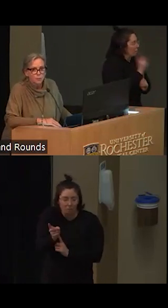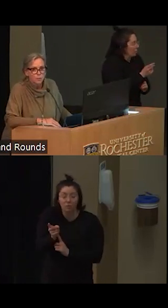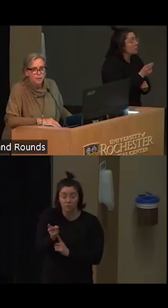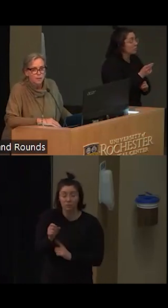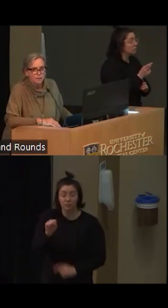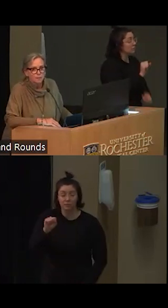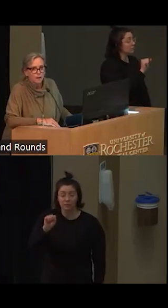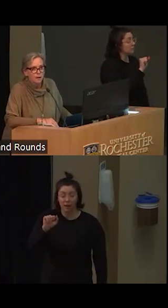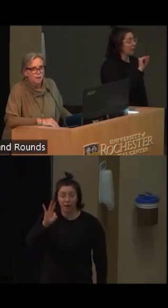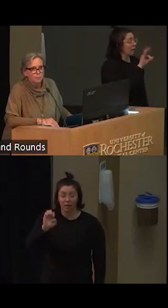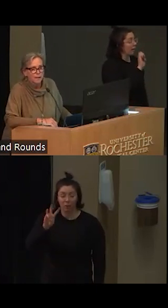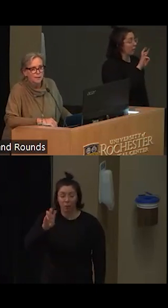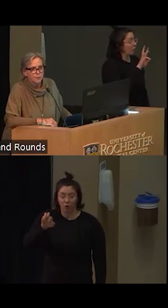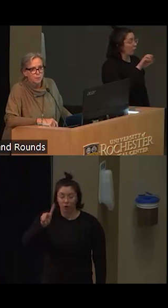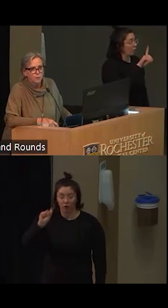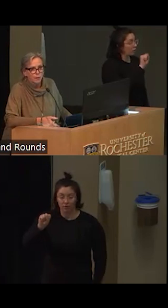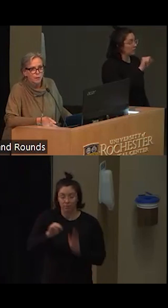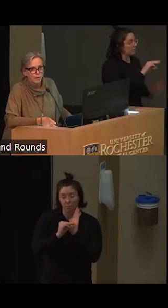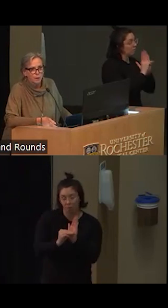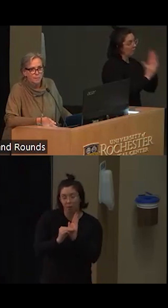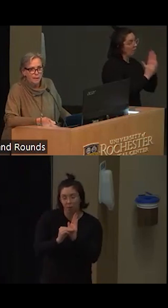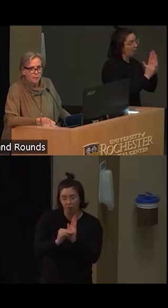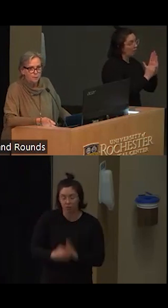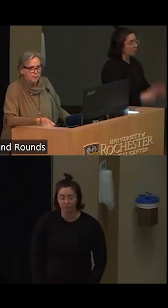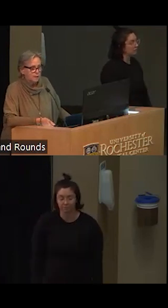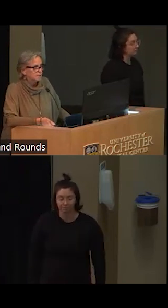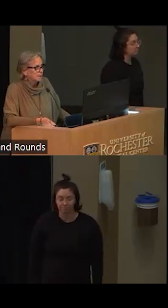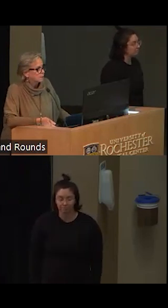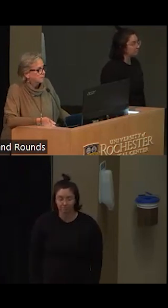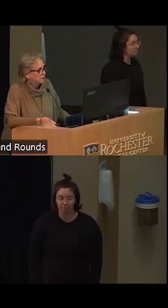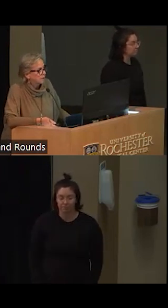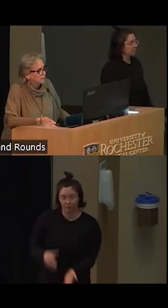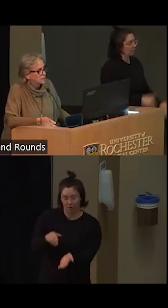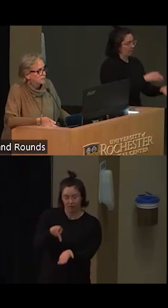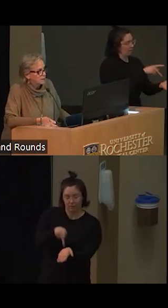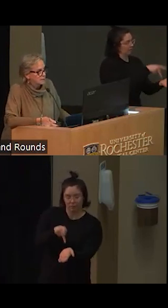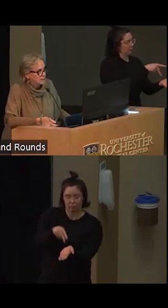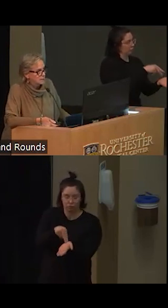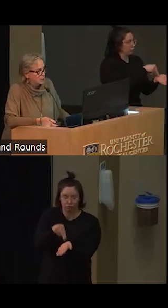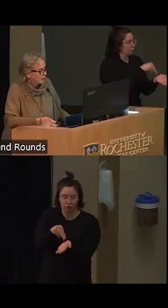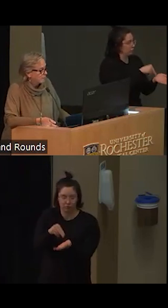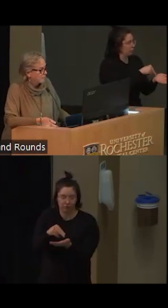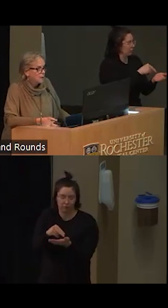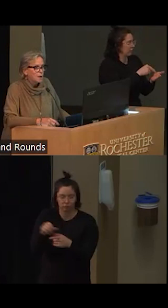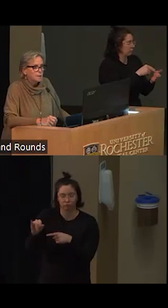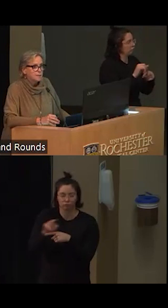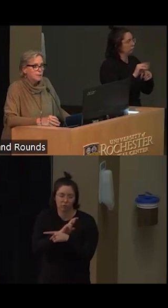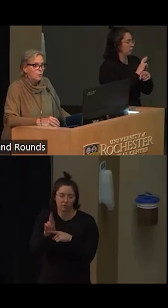safewords model and also about the psychiatric mental health nursing Residency program the safe